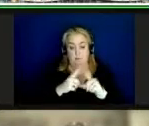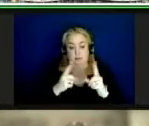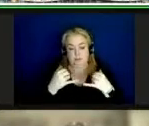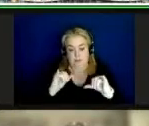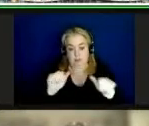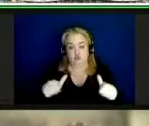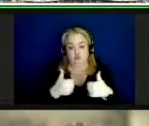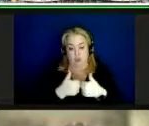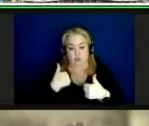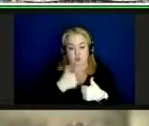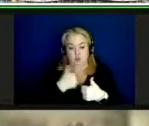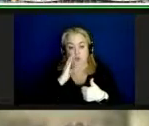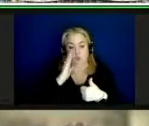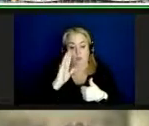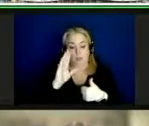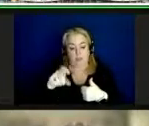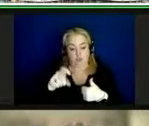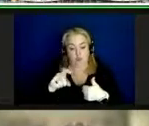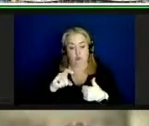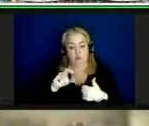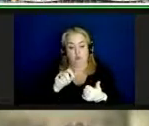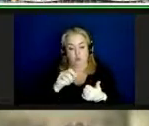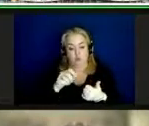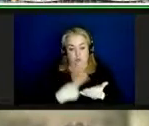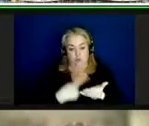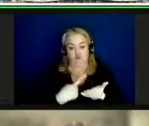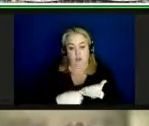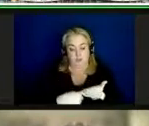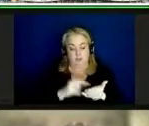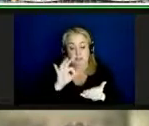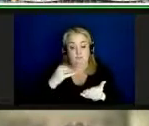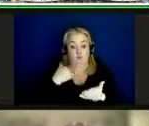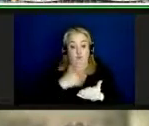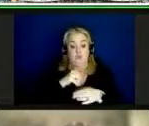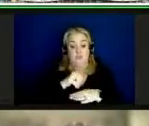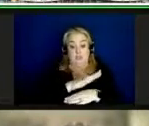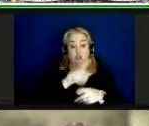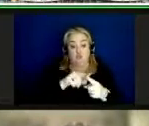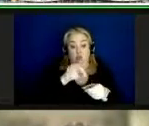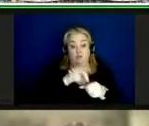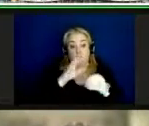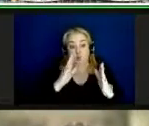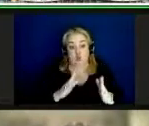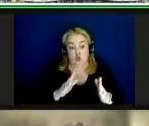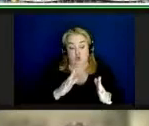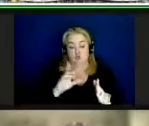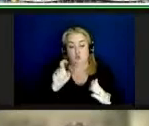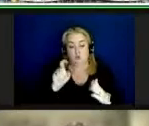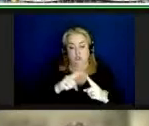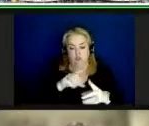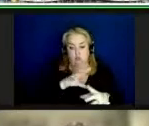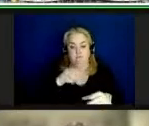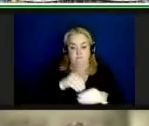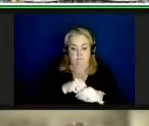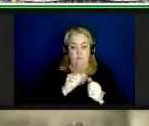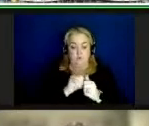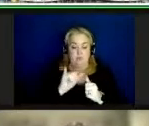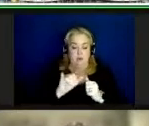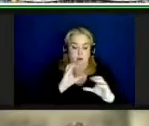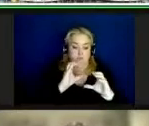CONFUSION. NO, WE'RE NOT USING IT. IT'S A SEPARATE, SEPARATE ISSUE